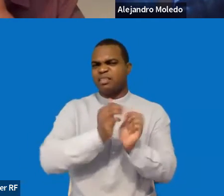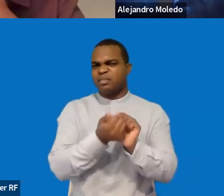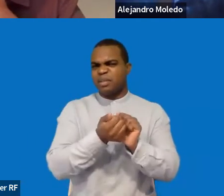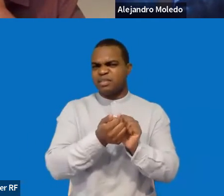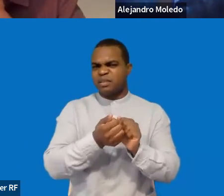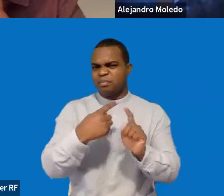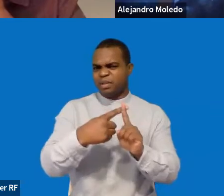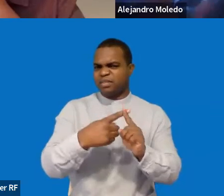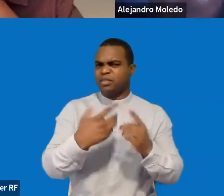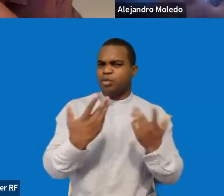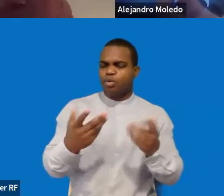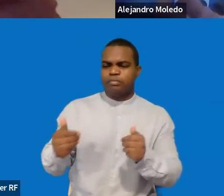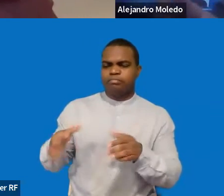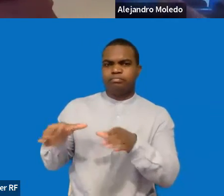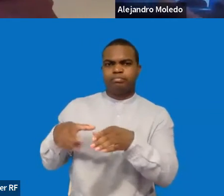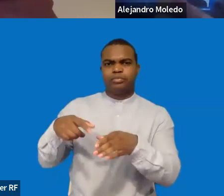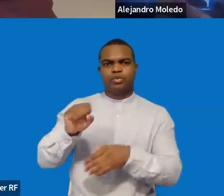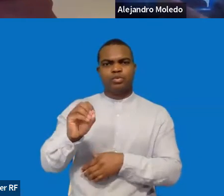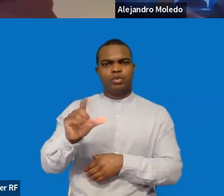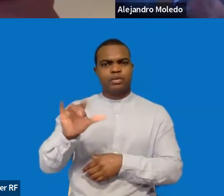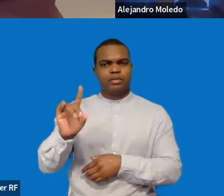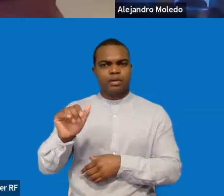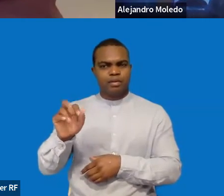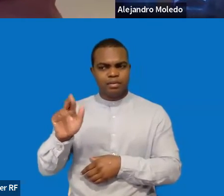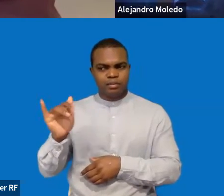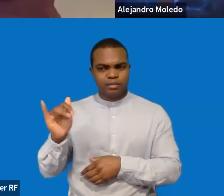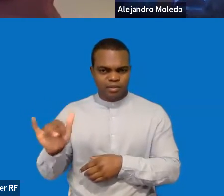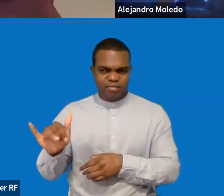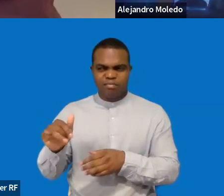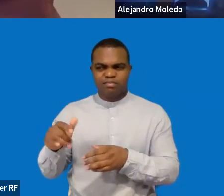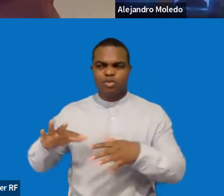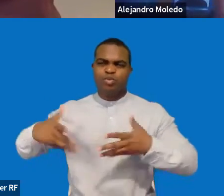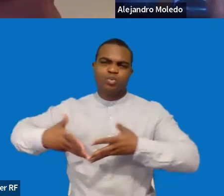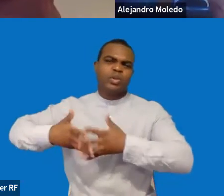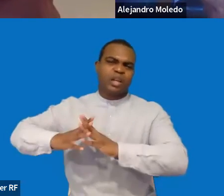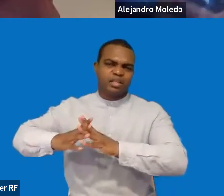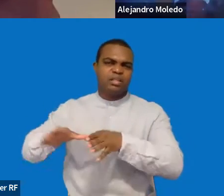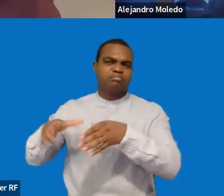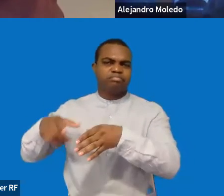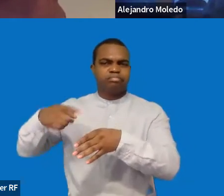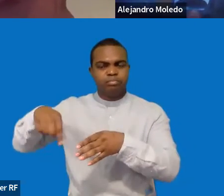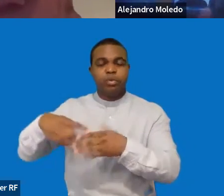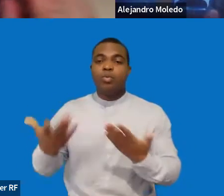that it leaves the responsibility of raising awareness about the card to just member states.